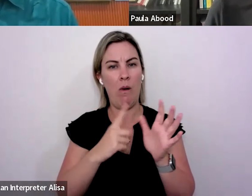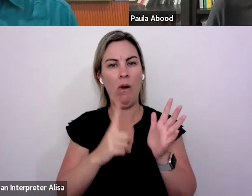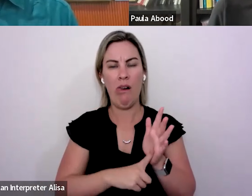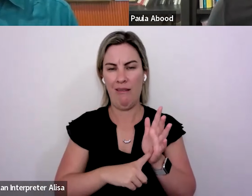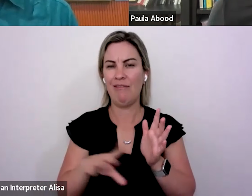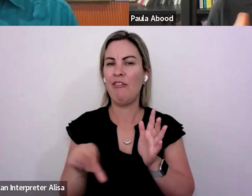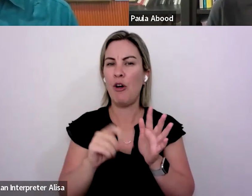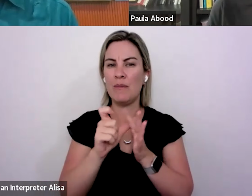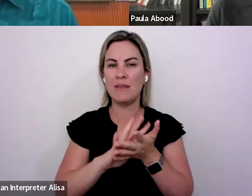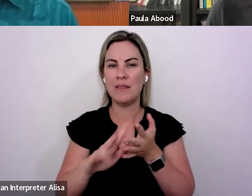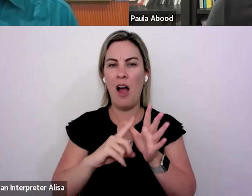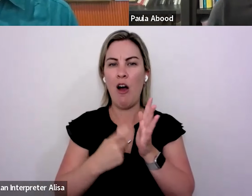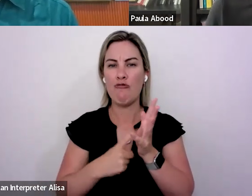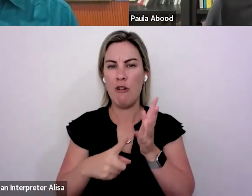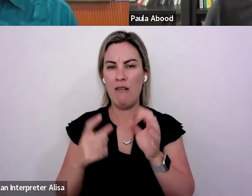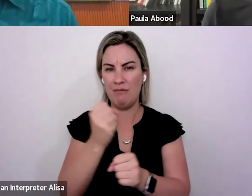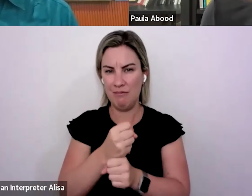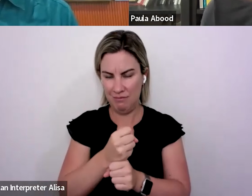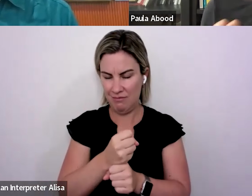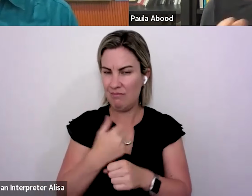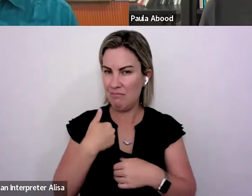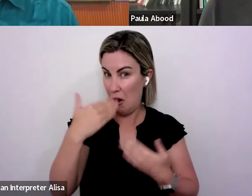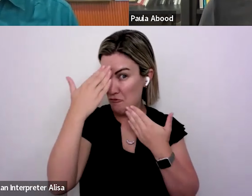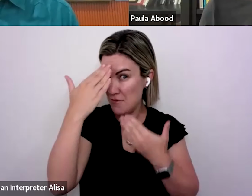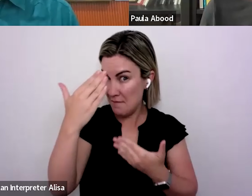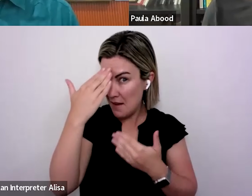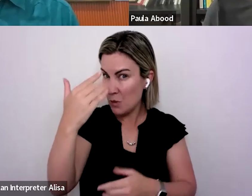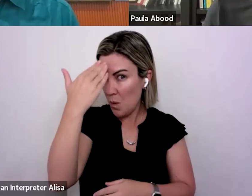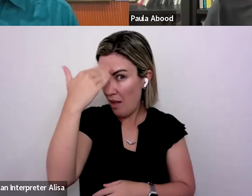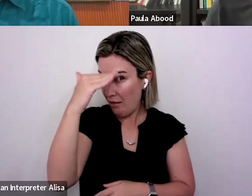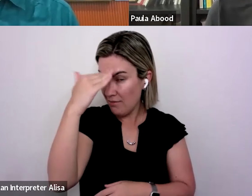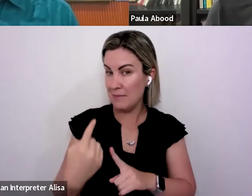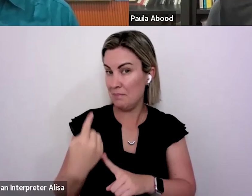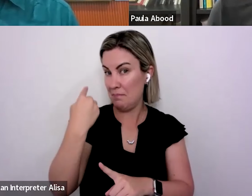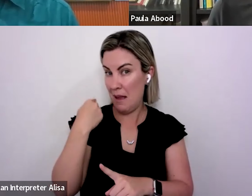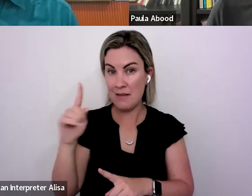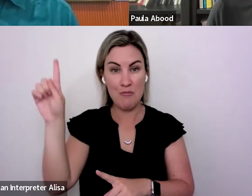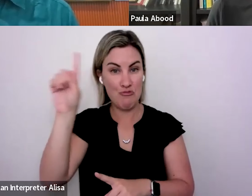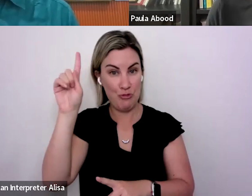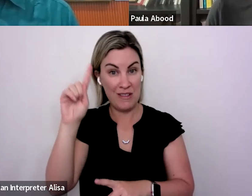past and present and to First Nations people I'm sharing this panel with and who are watching this.